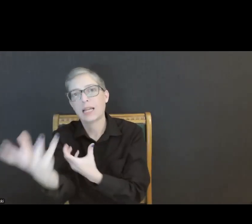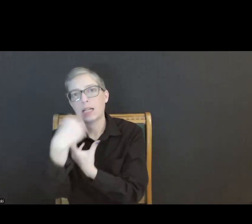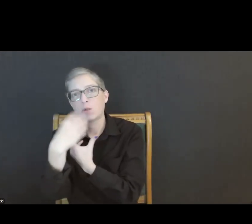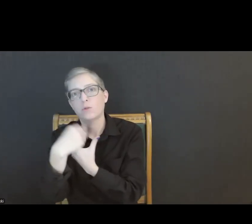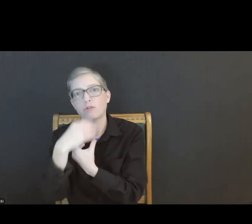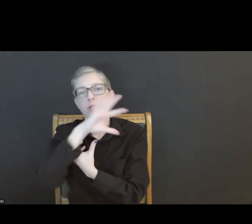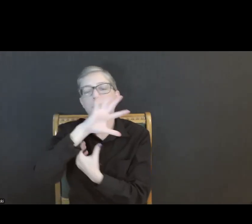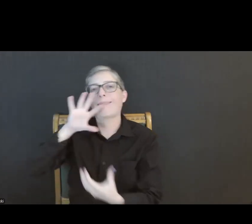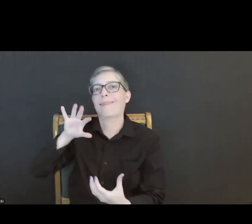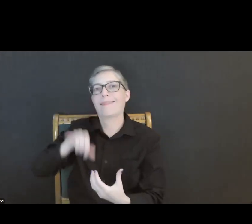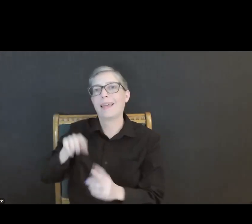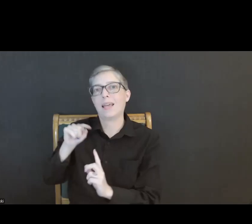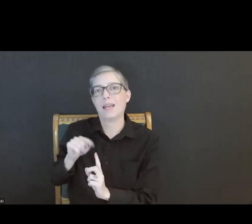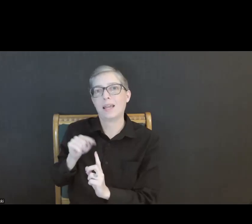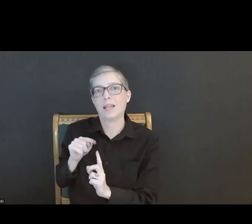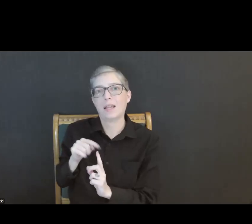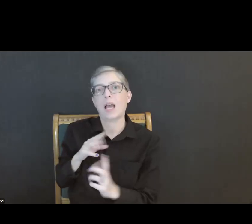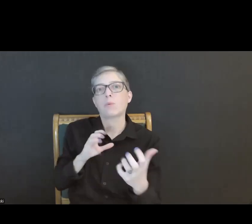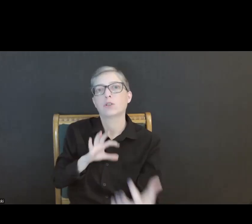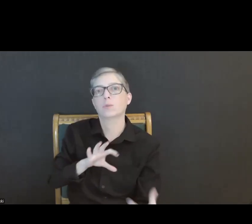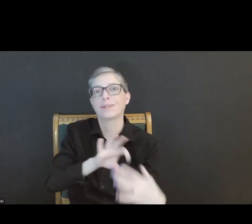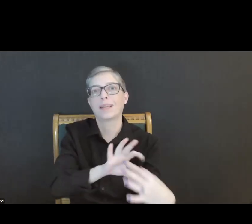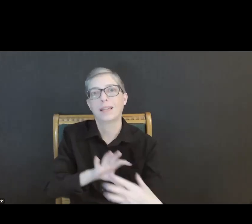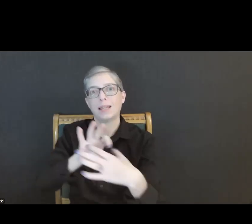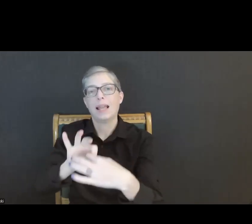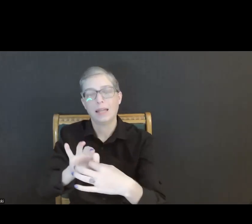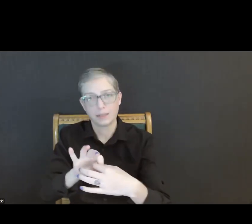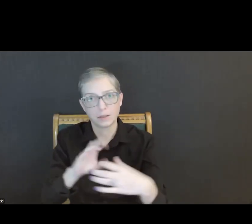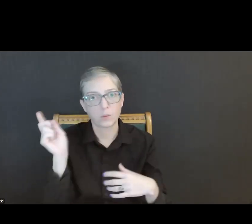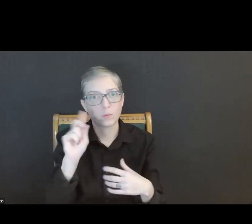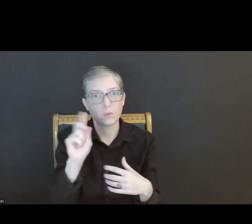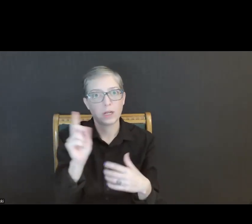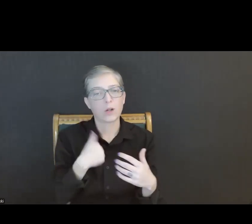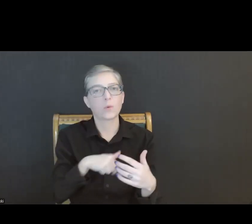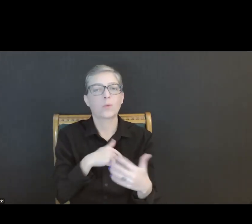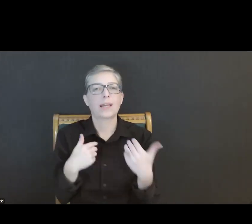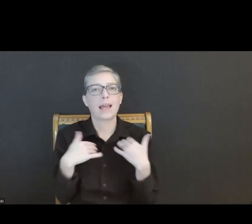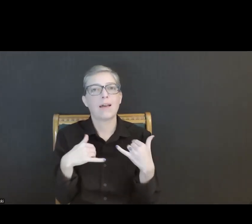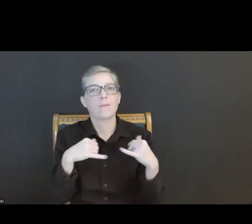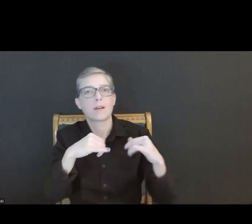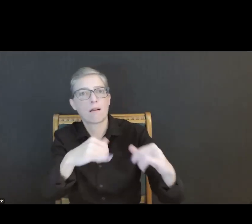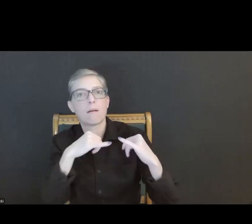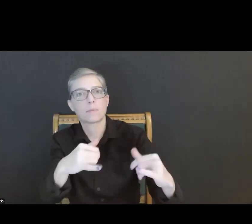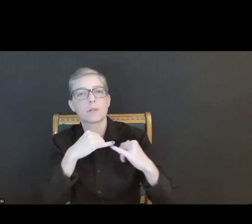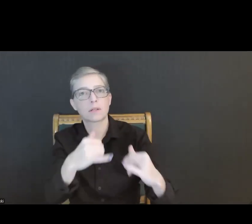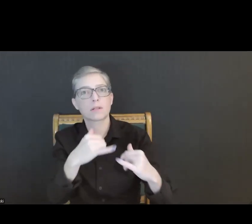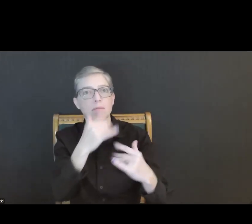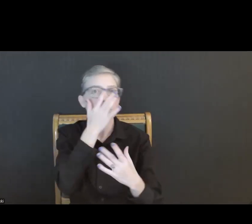with someone where I can find these ports of entry and share a meaningful connection in conversations